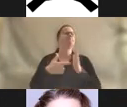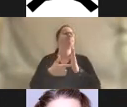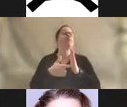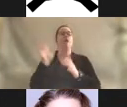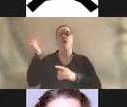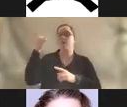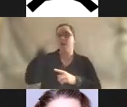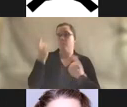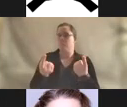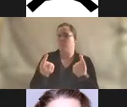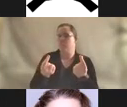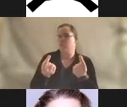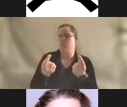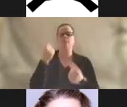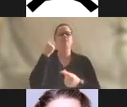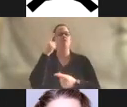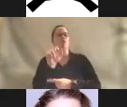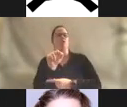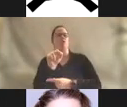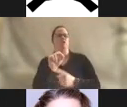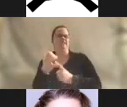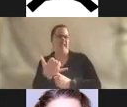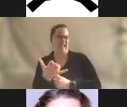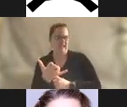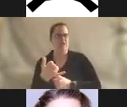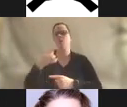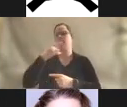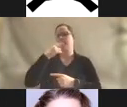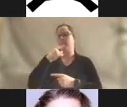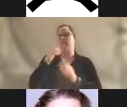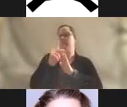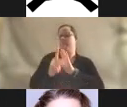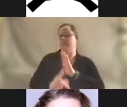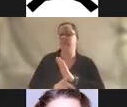for society, public policy, something government would do for society.